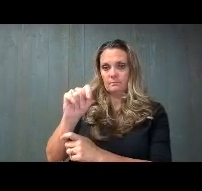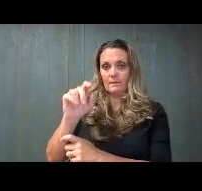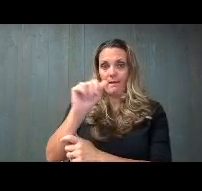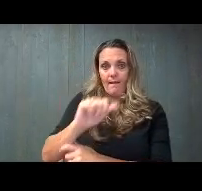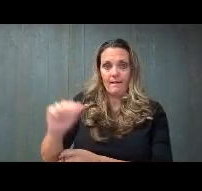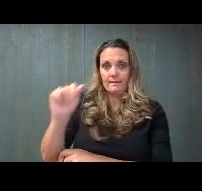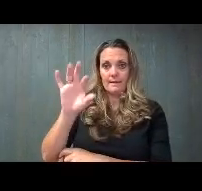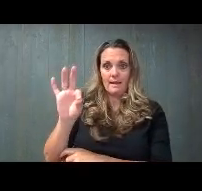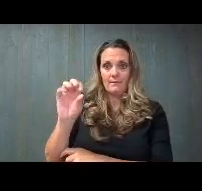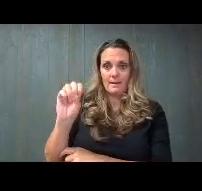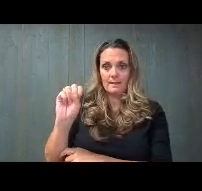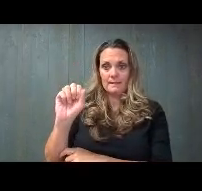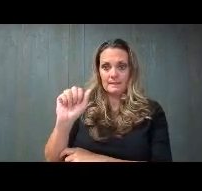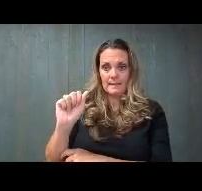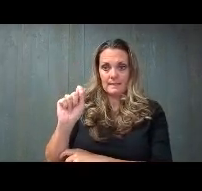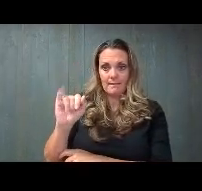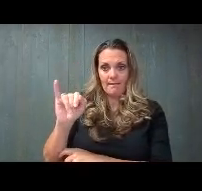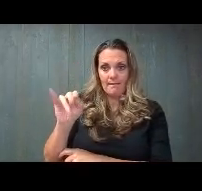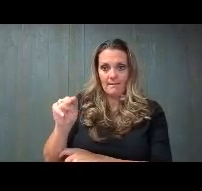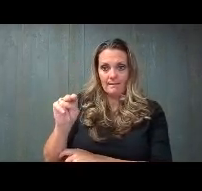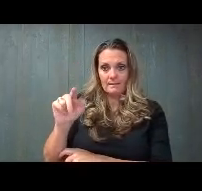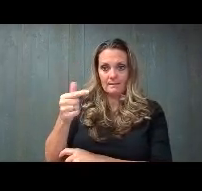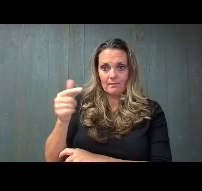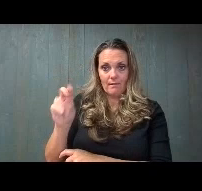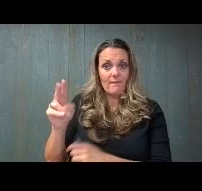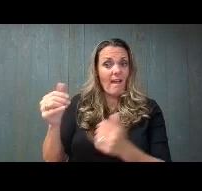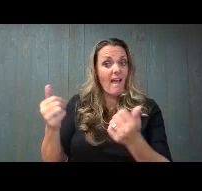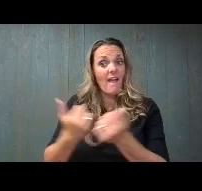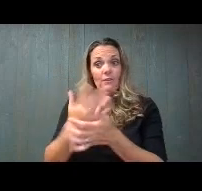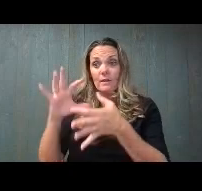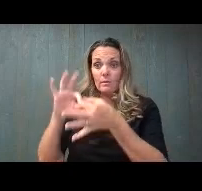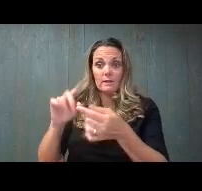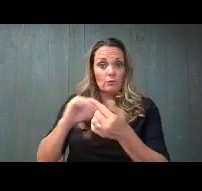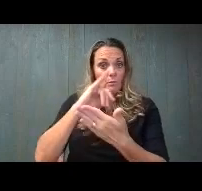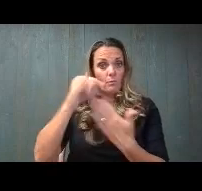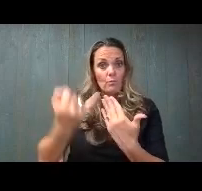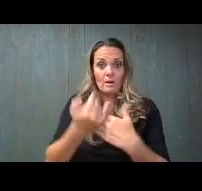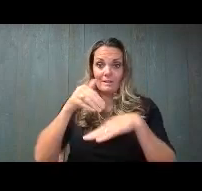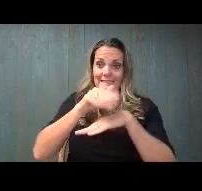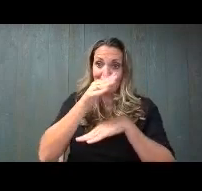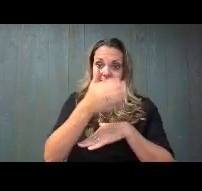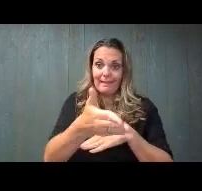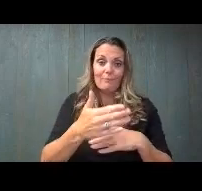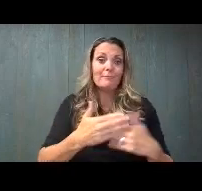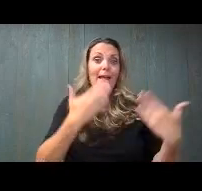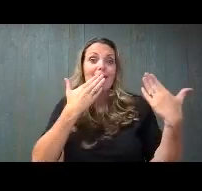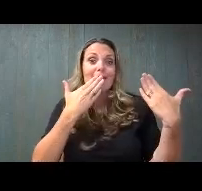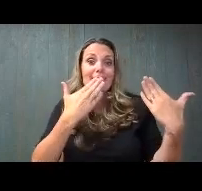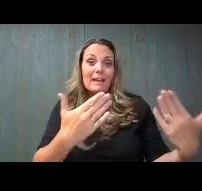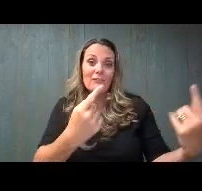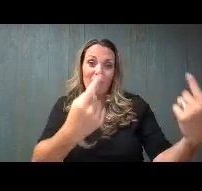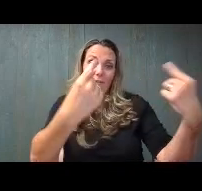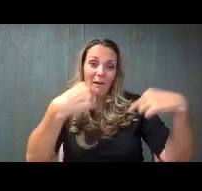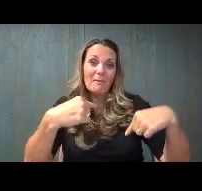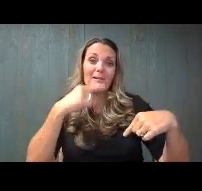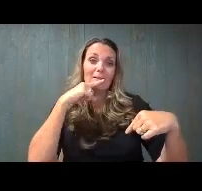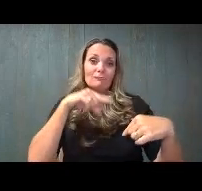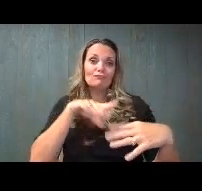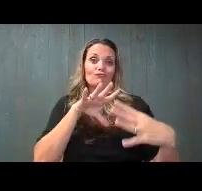everything establishment project related. And with that, thank you so much for attending the Establishment Project webinar.